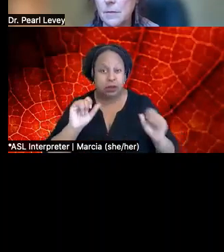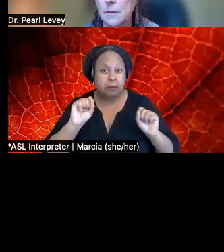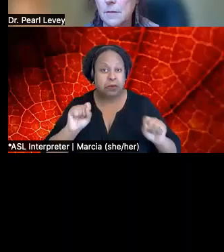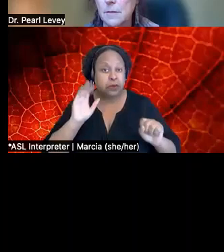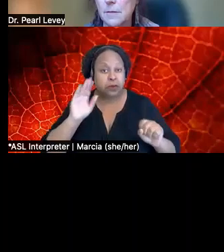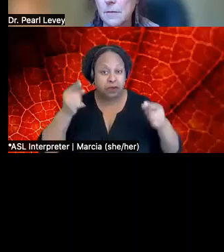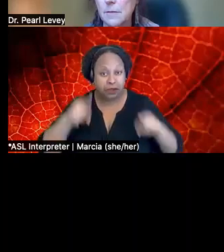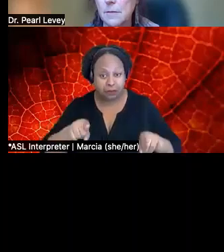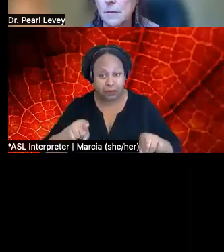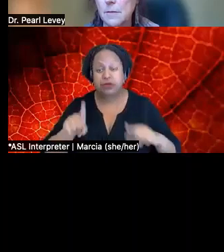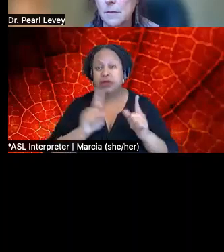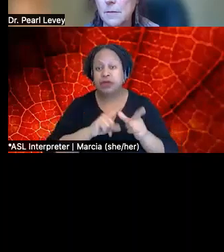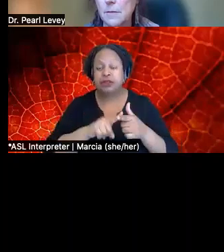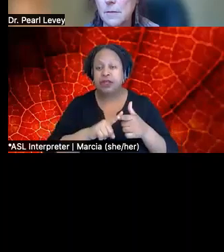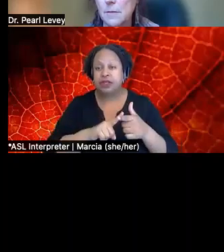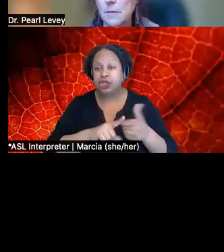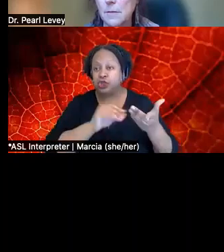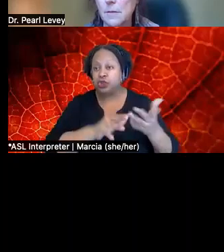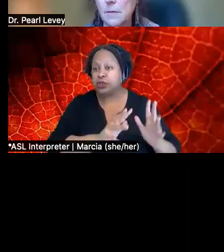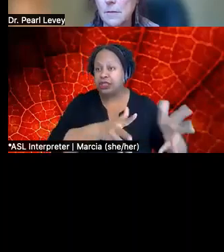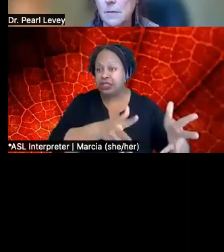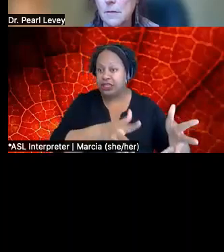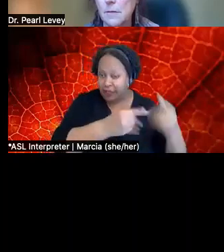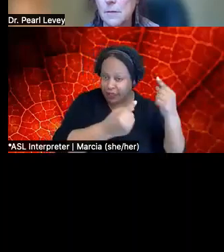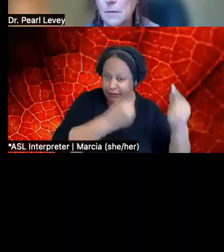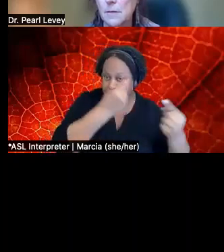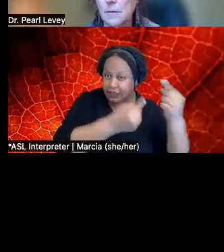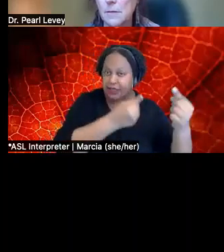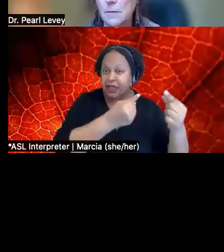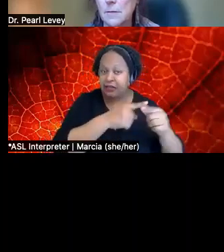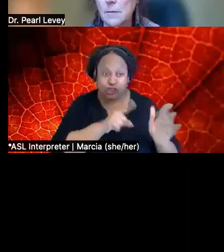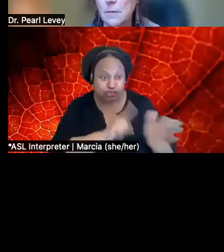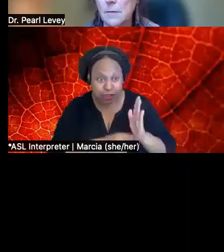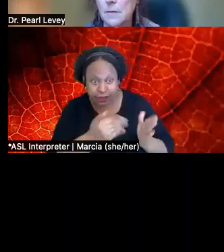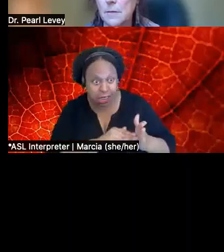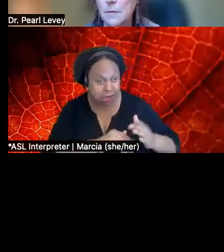and then leaving them to think about that further and then checking in again with them.